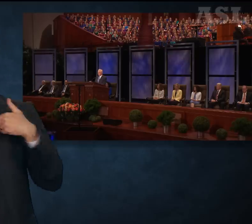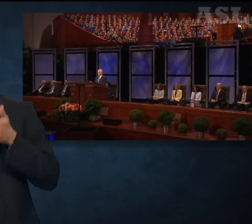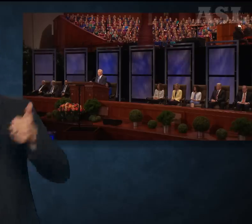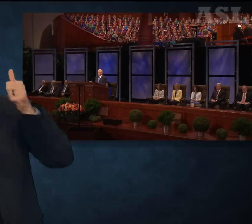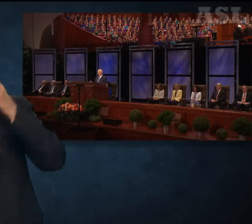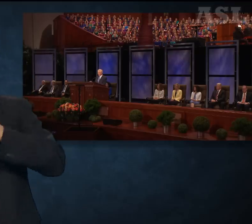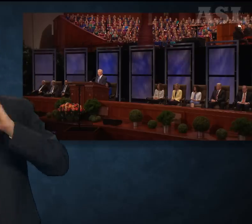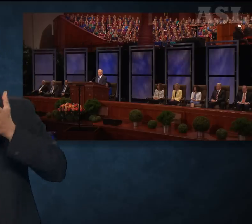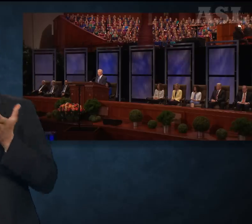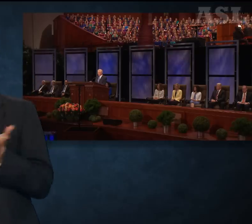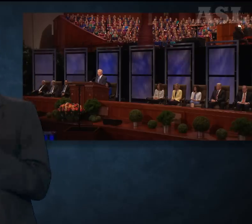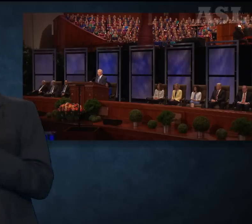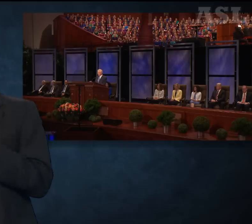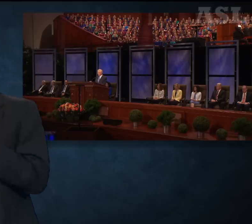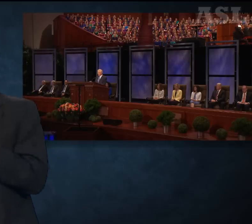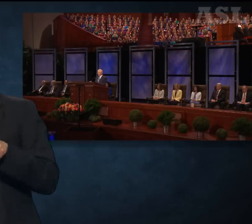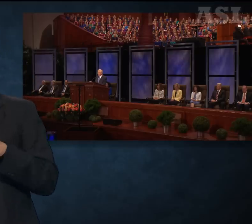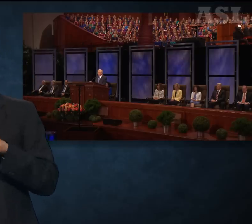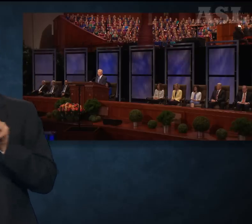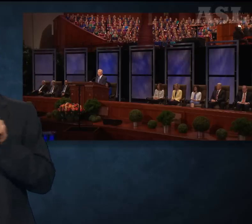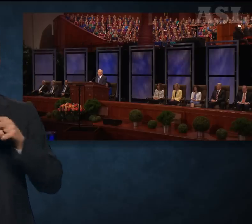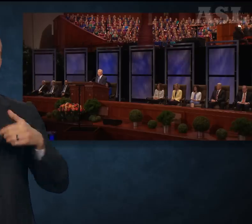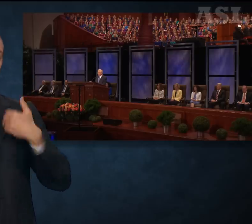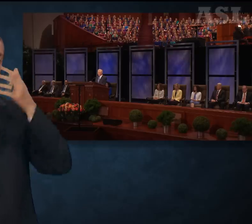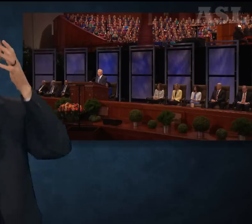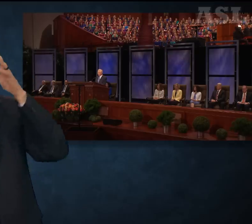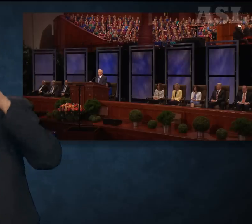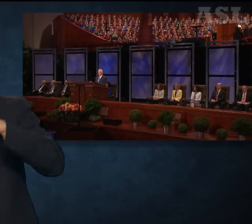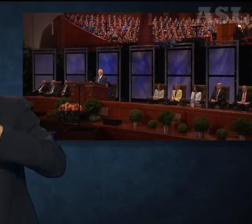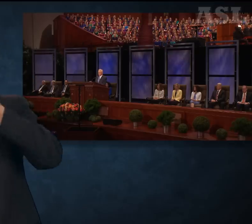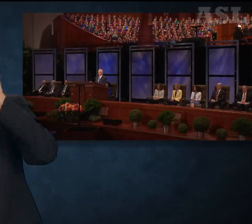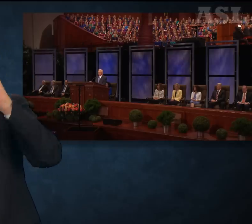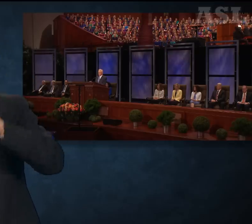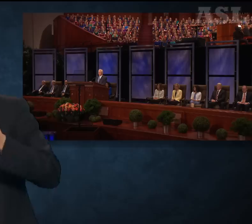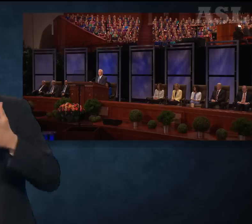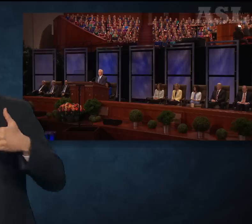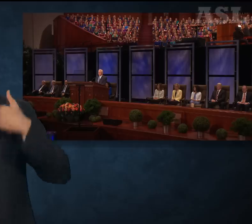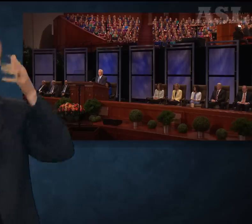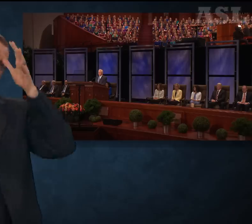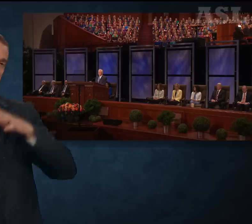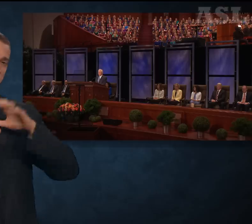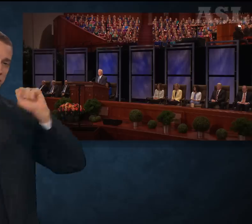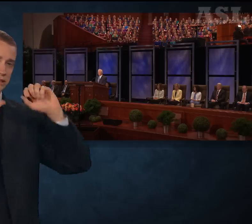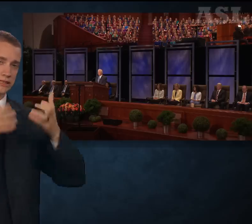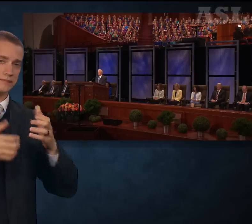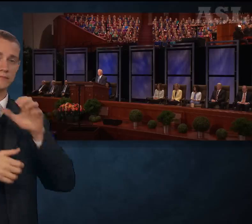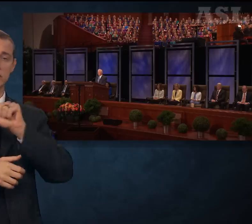TO HAVE THE